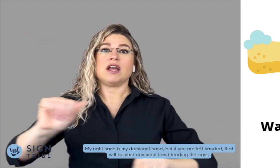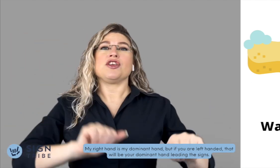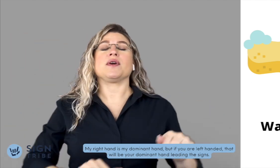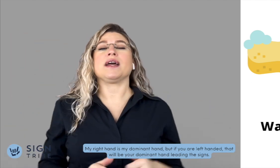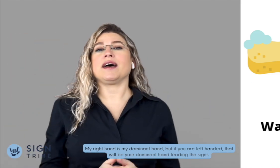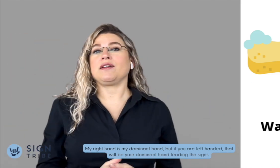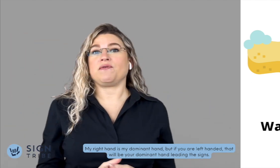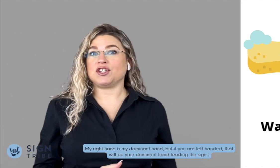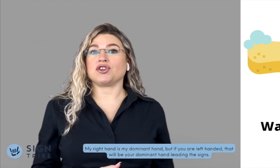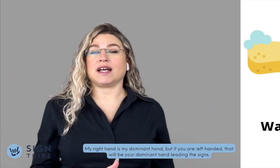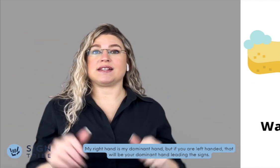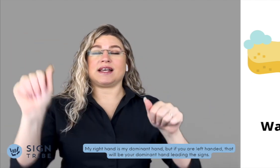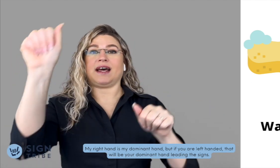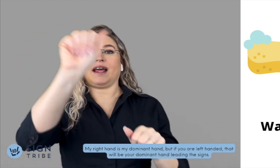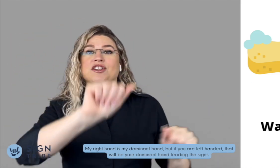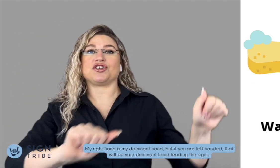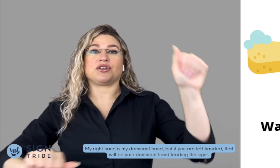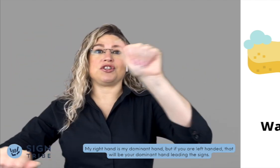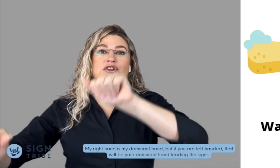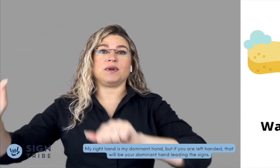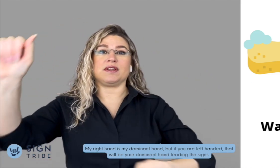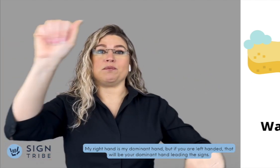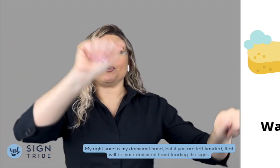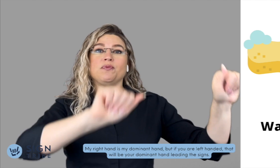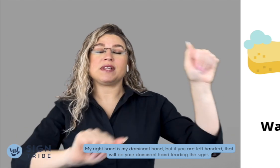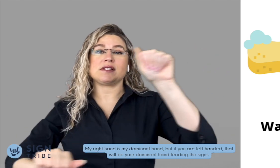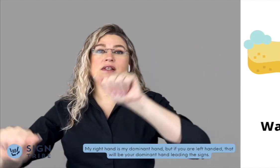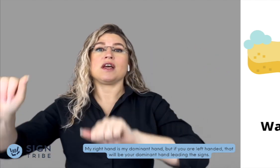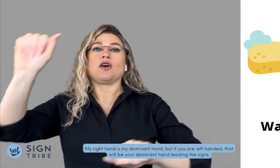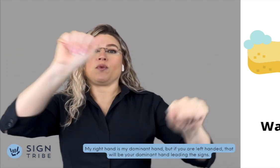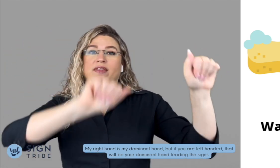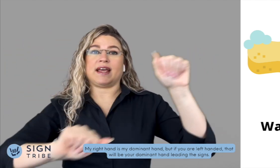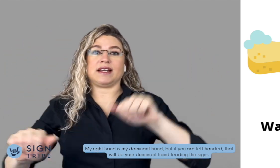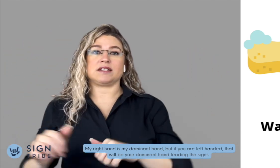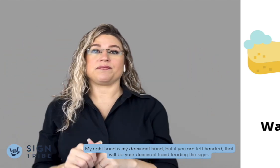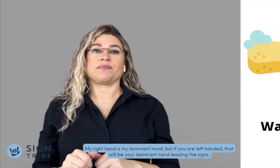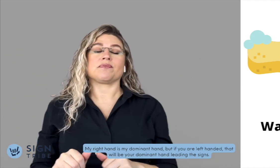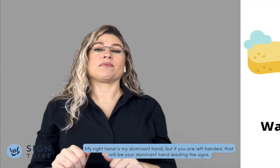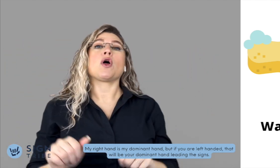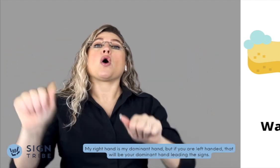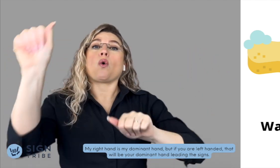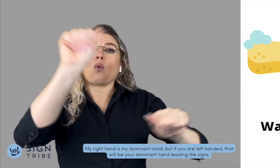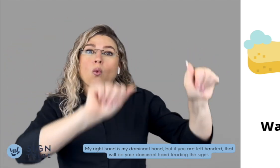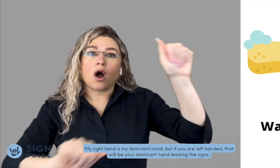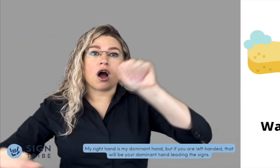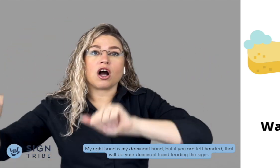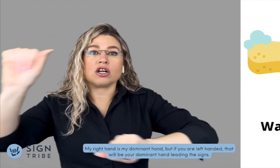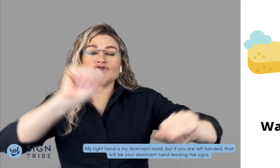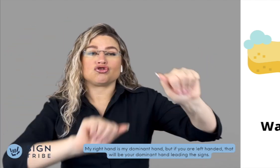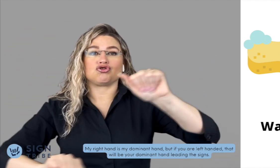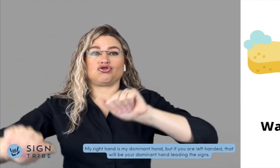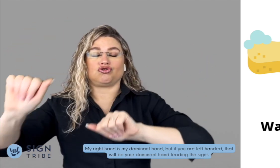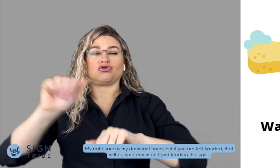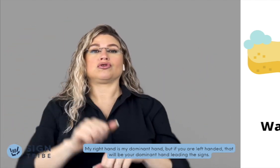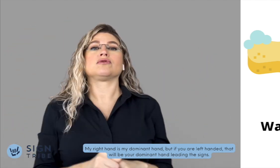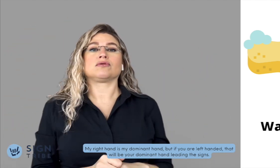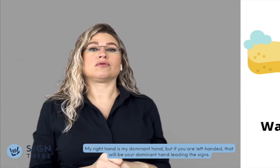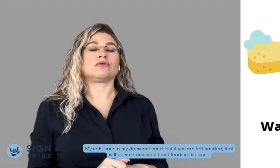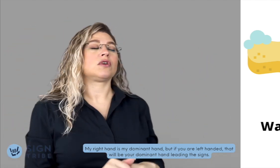You can kind of visualize that as you're doing the movements with that.